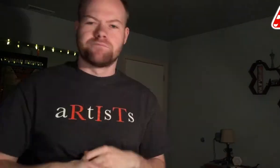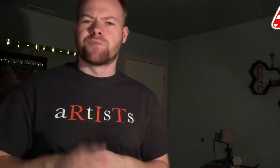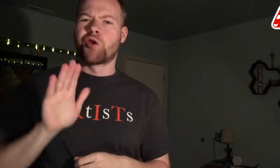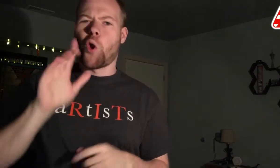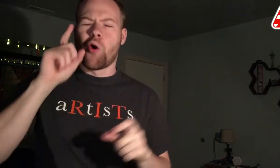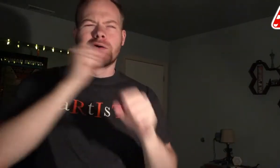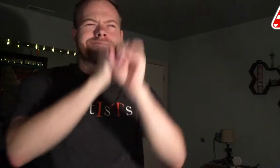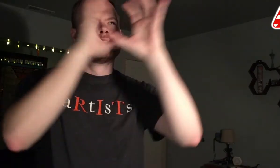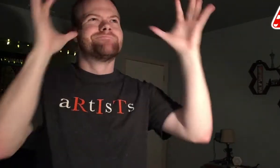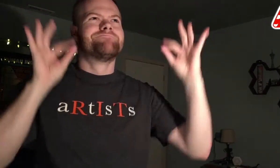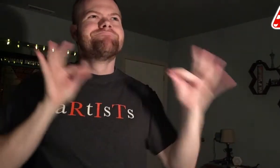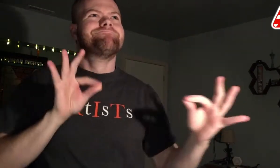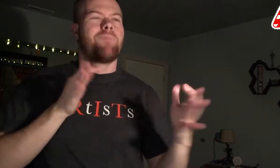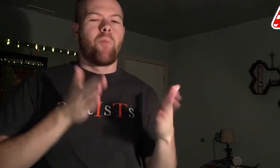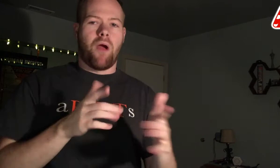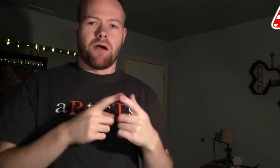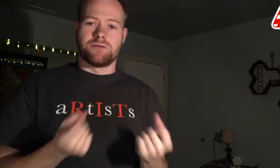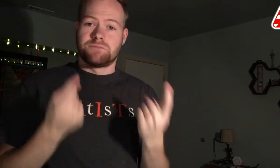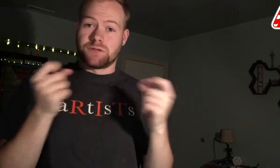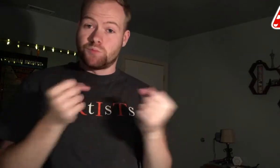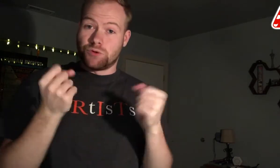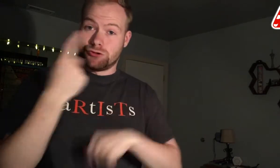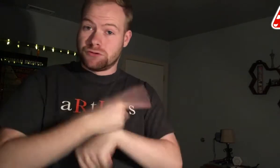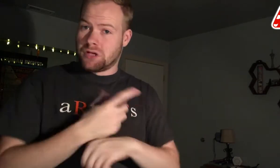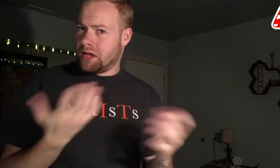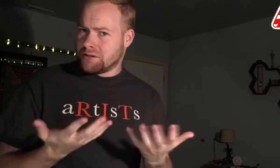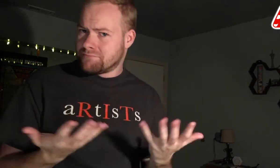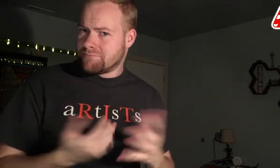4. What's your dream way to spend a winter day?